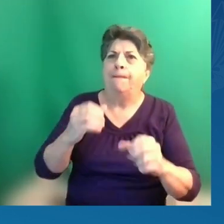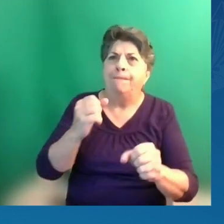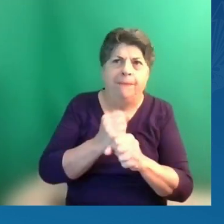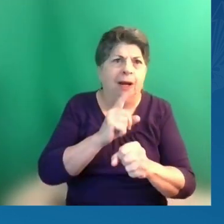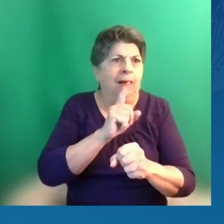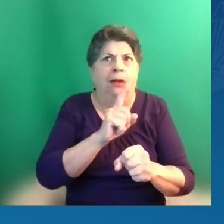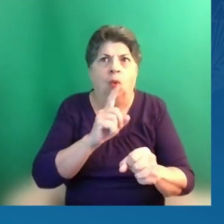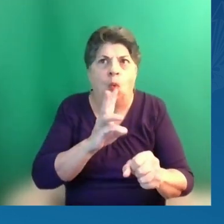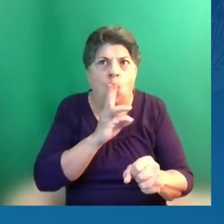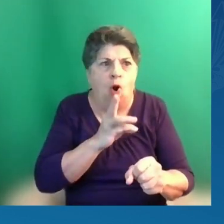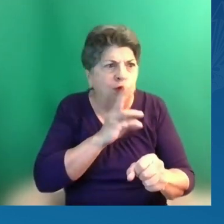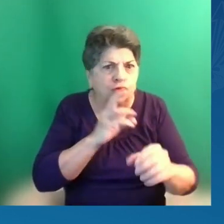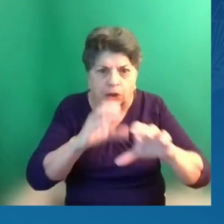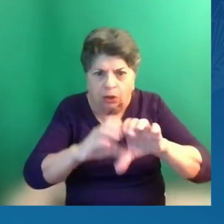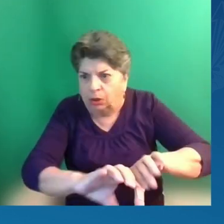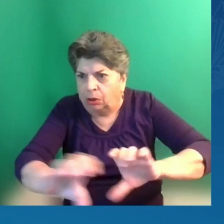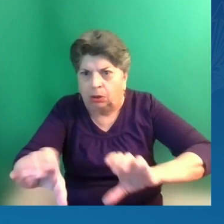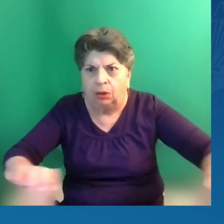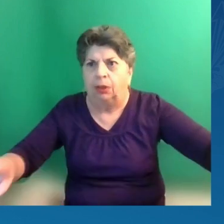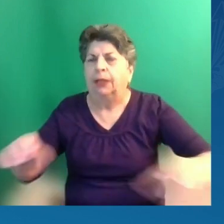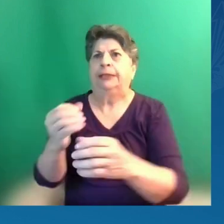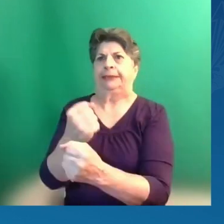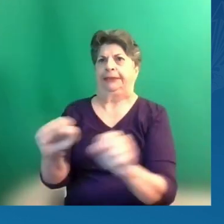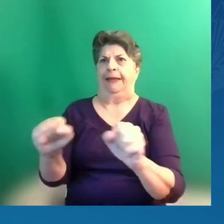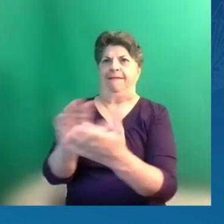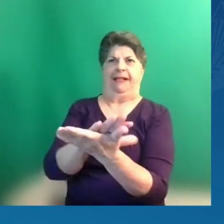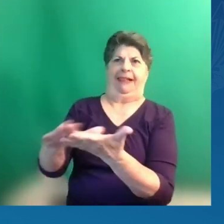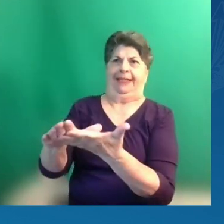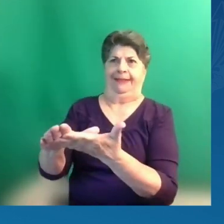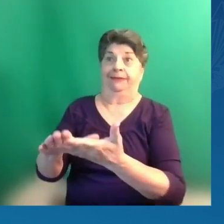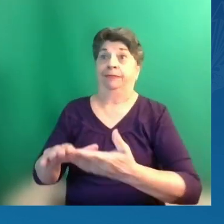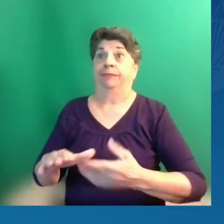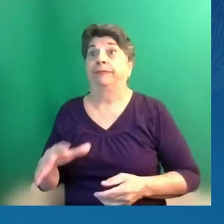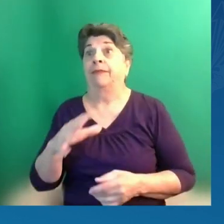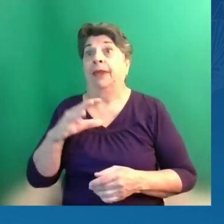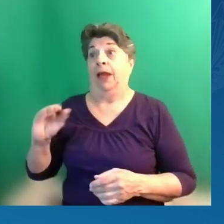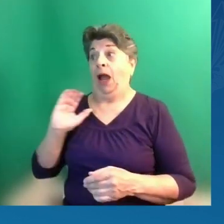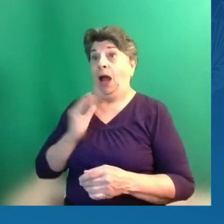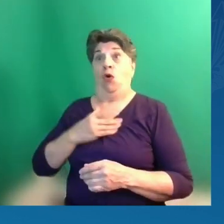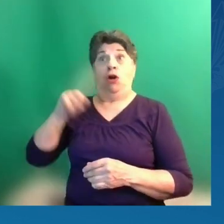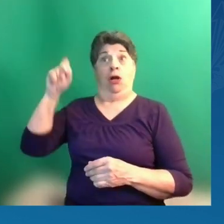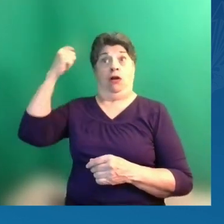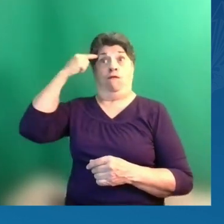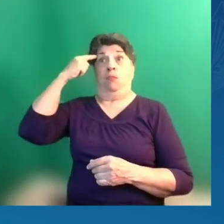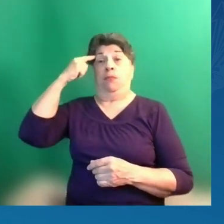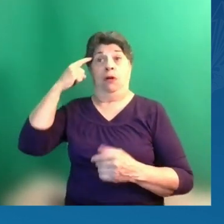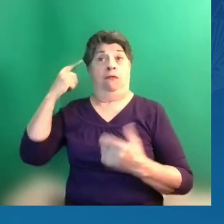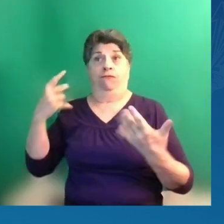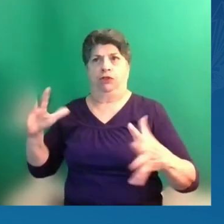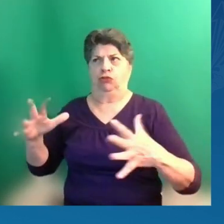In addition, our administration has made drought resilience a priority. Today, we are releasing the one-year report